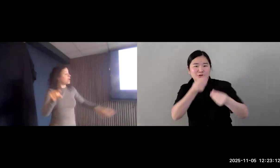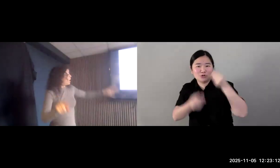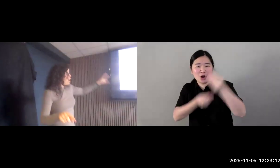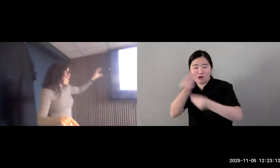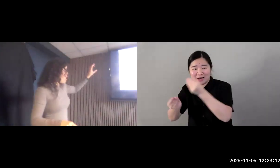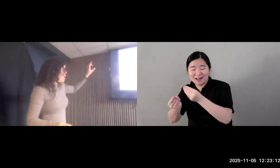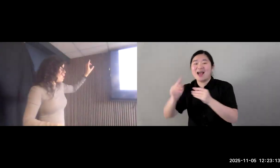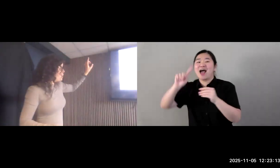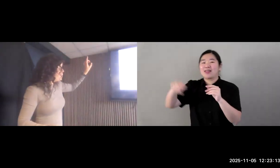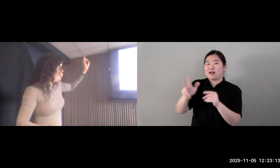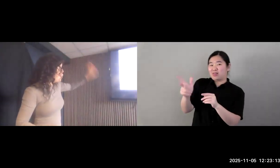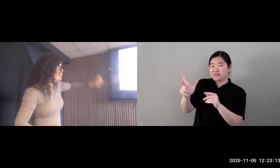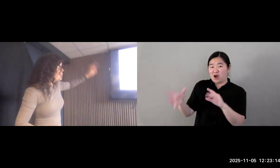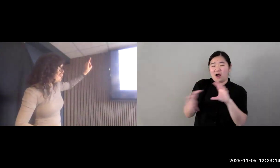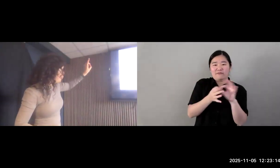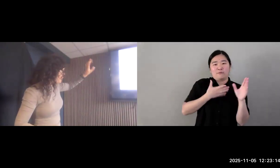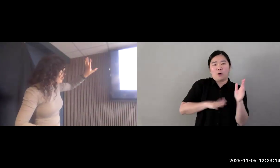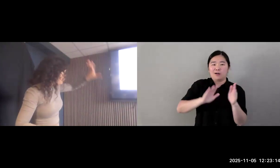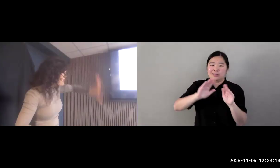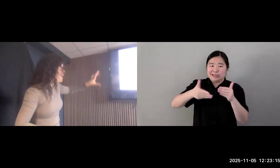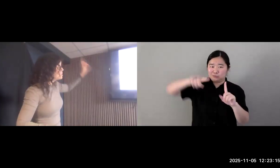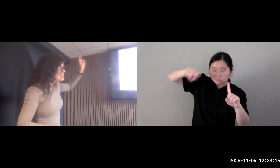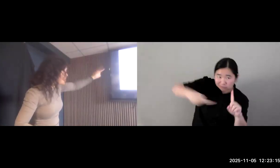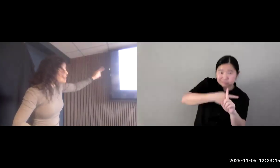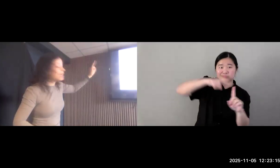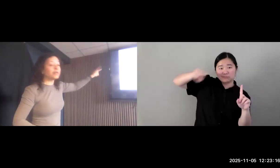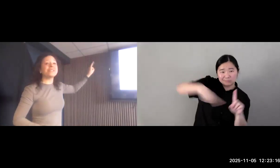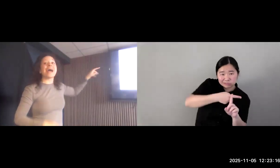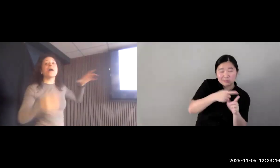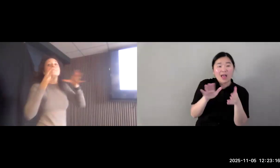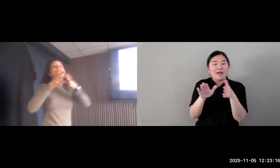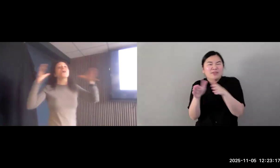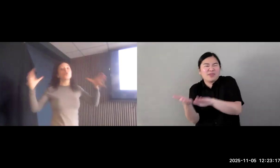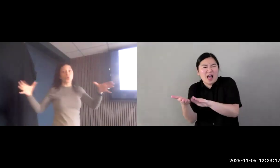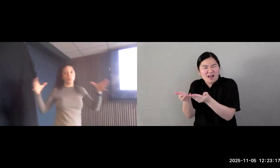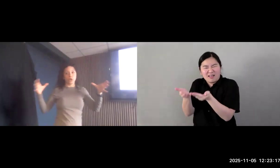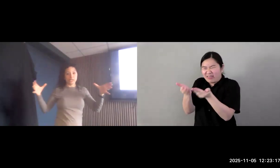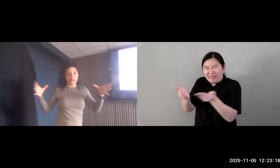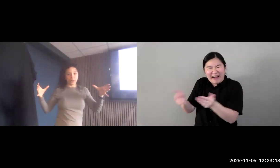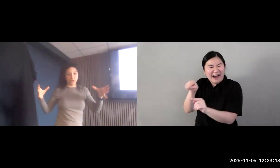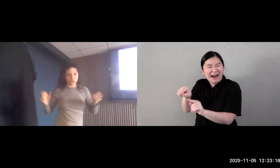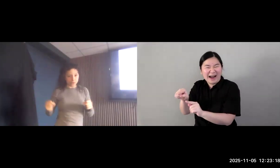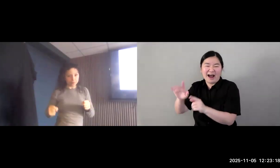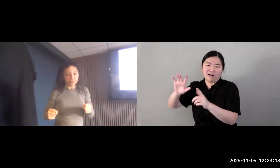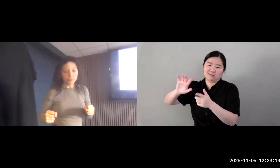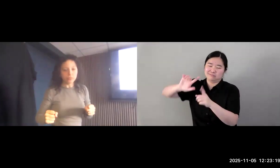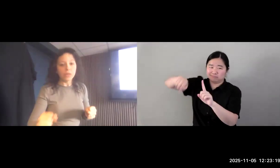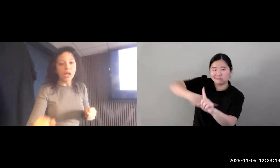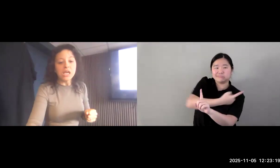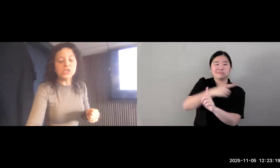When we compare to studies that looked at macro communities sound languages.